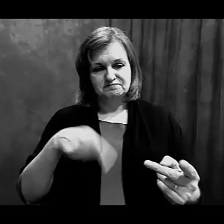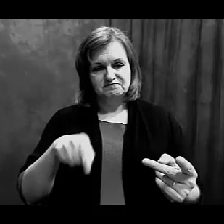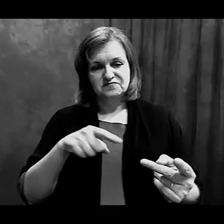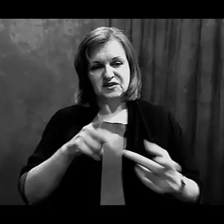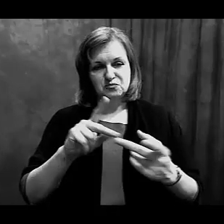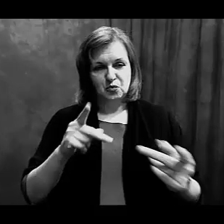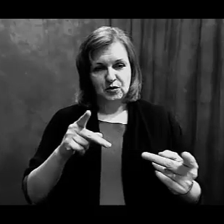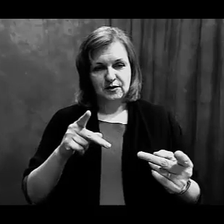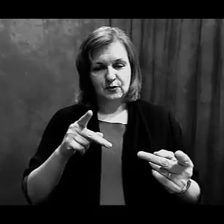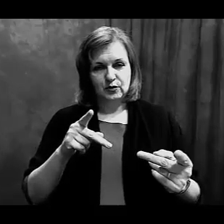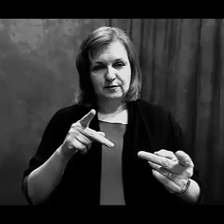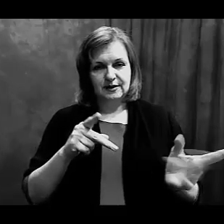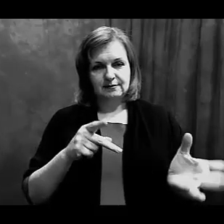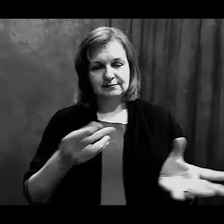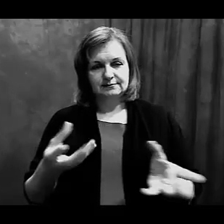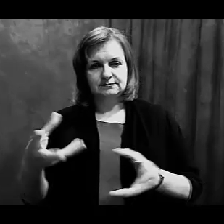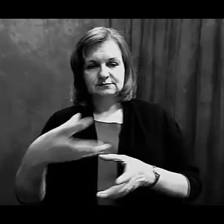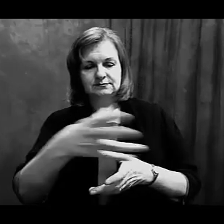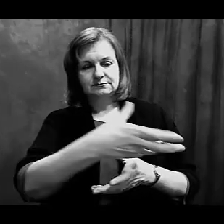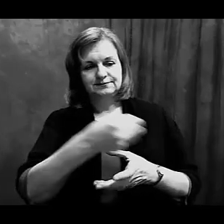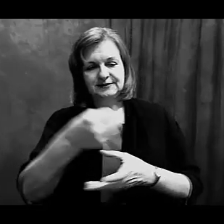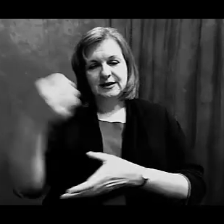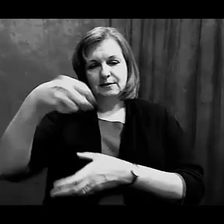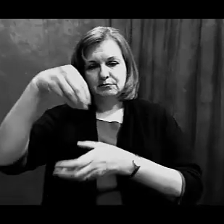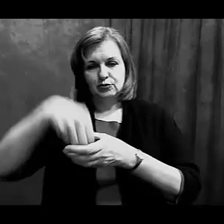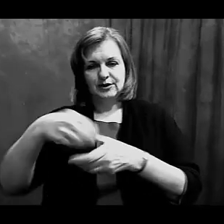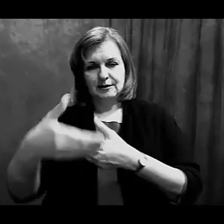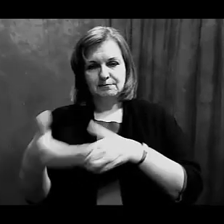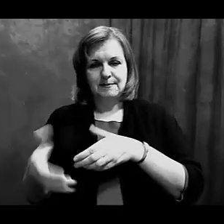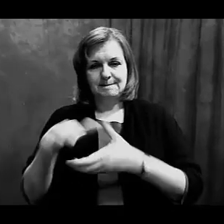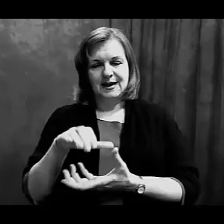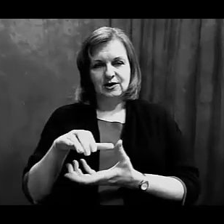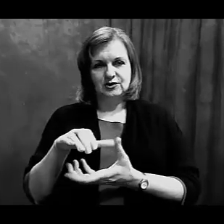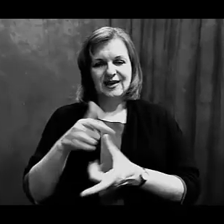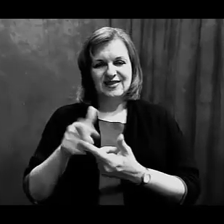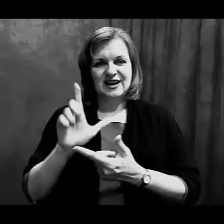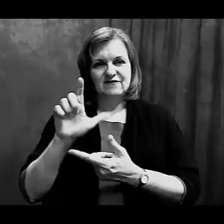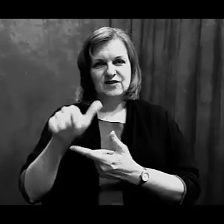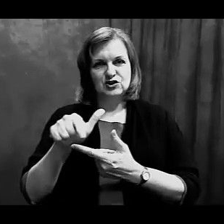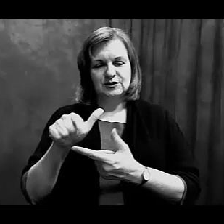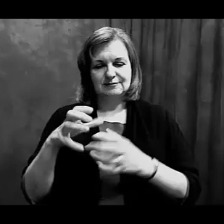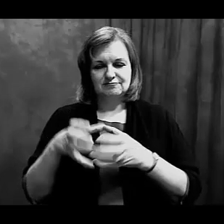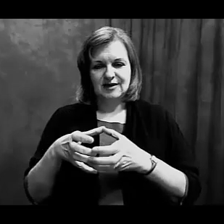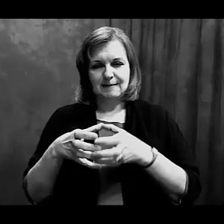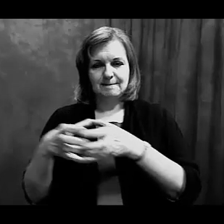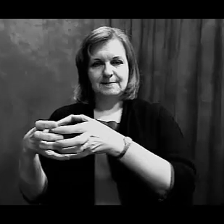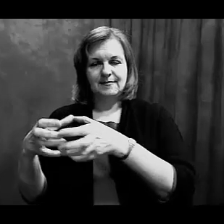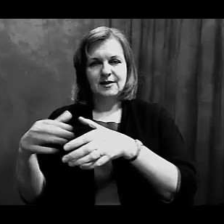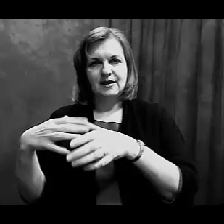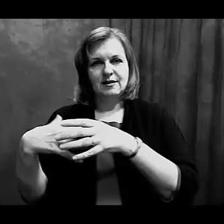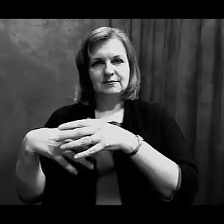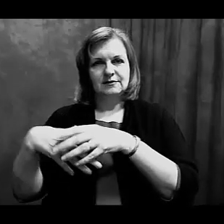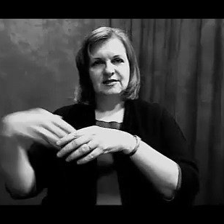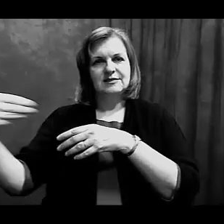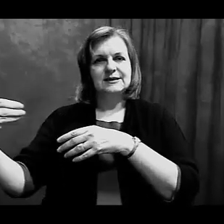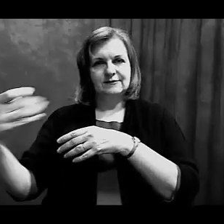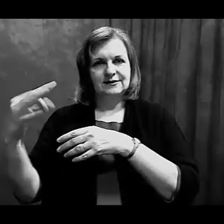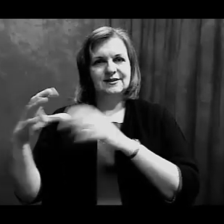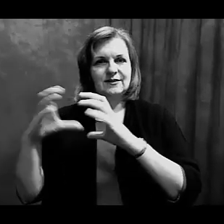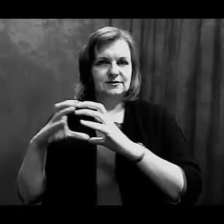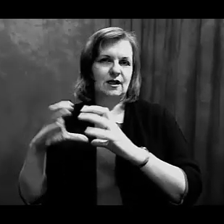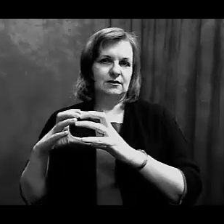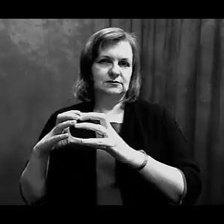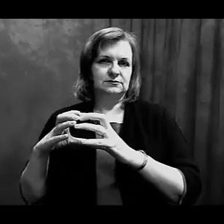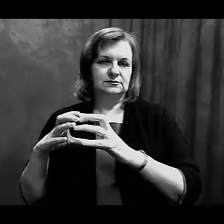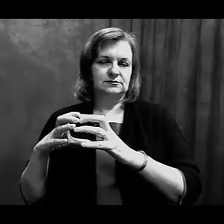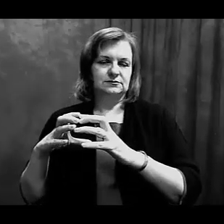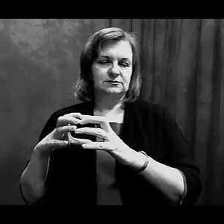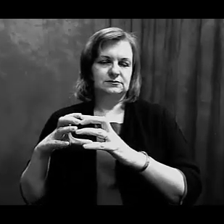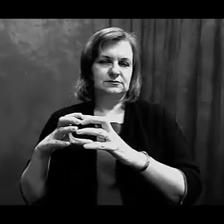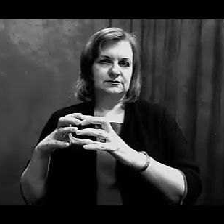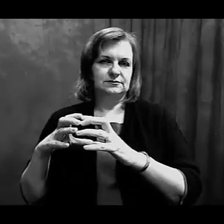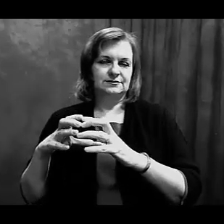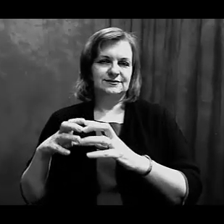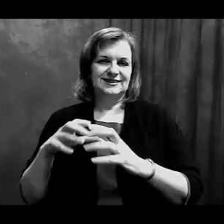that are going to be packaged up in such a way that they'll actually eventually leave the cell